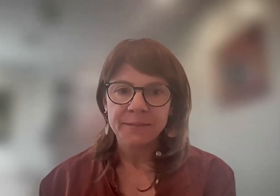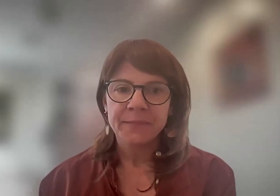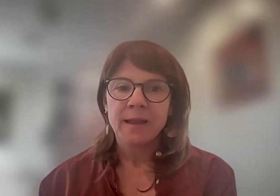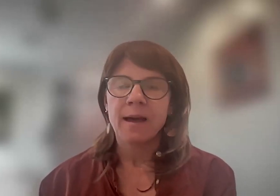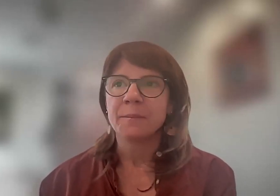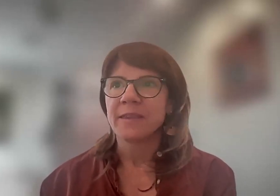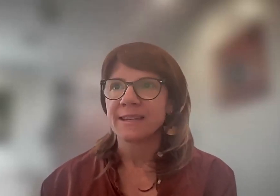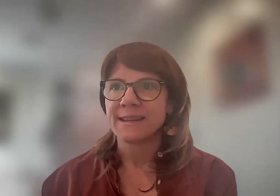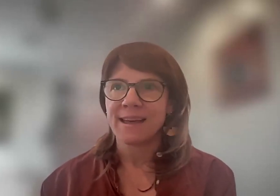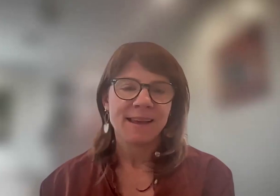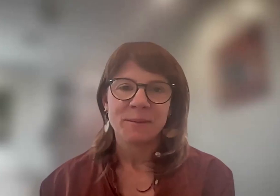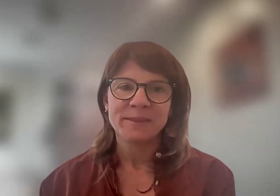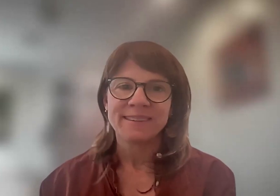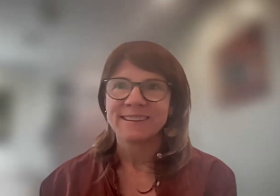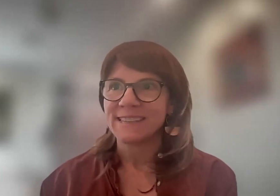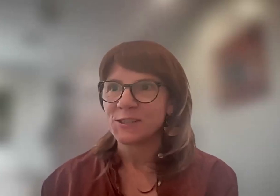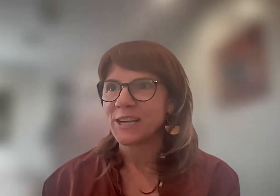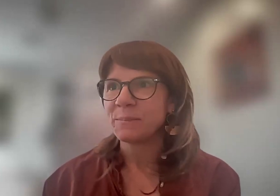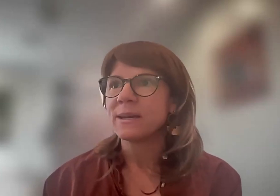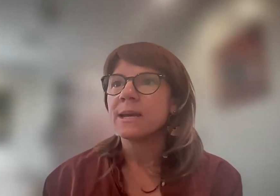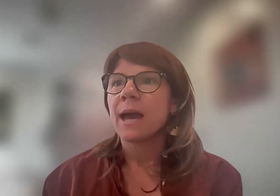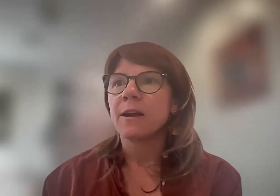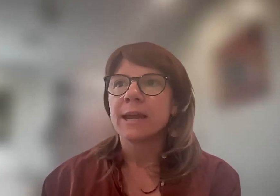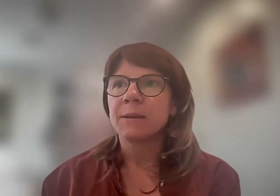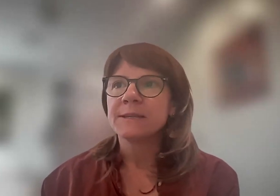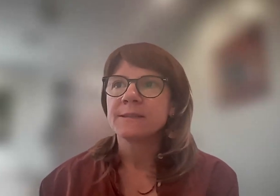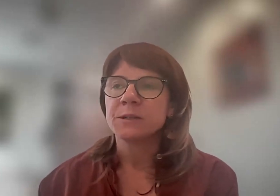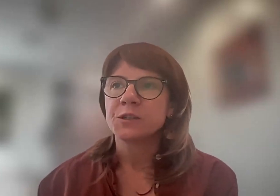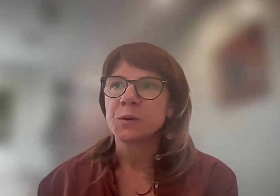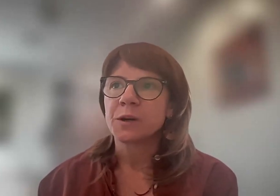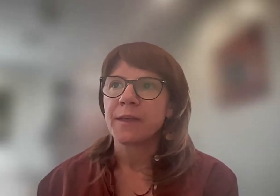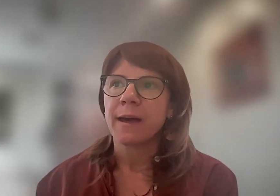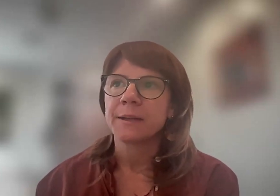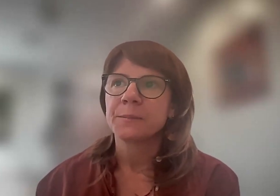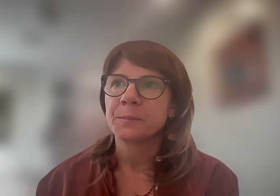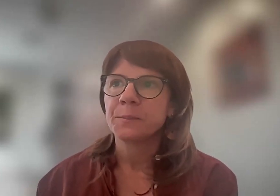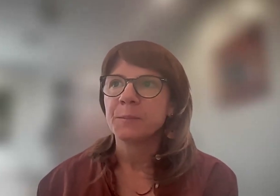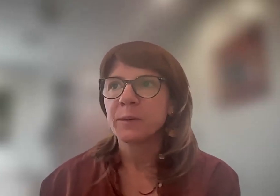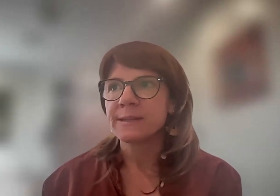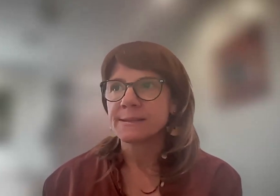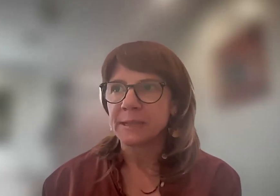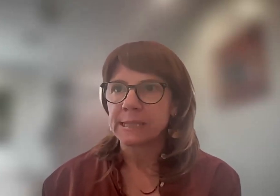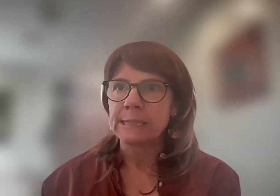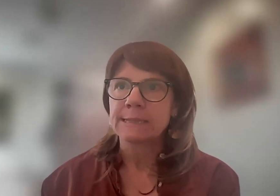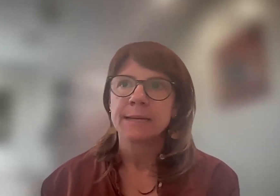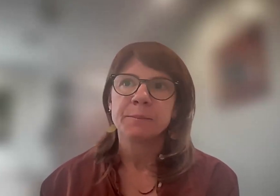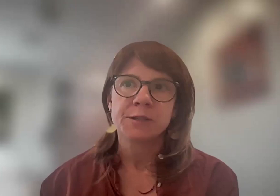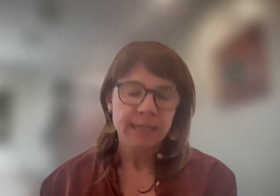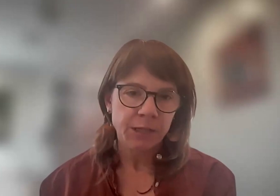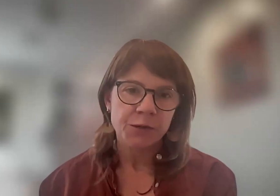leadership. And our aim is to ensure that people with disabilities, in particular those from